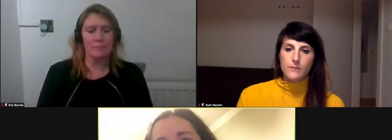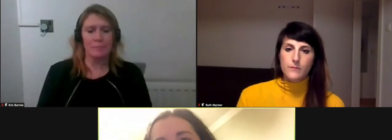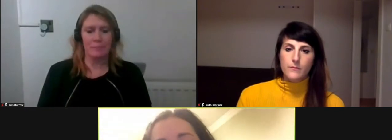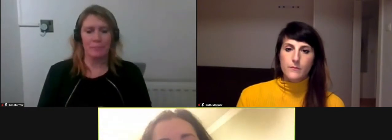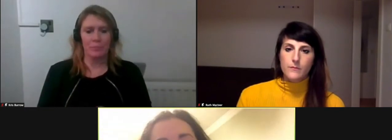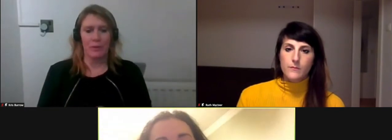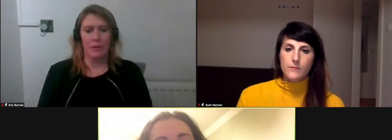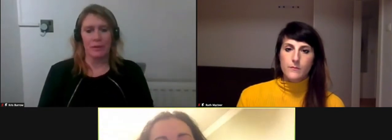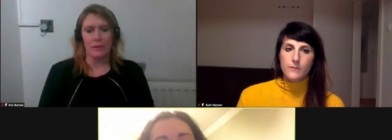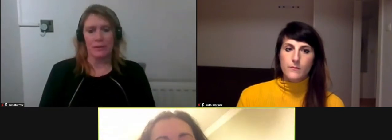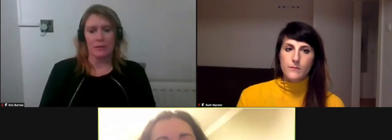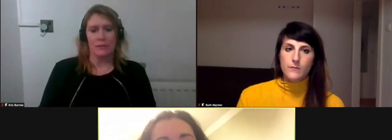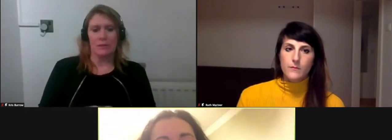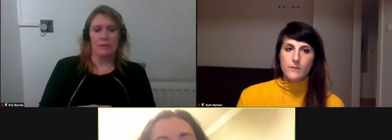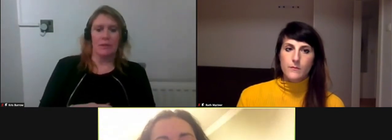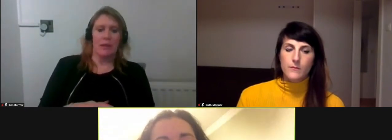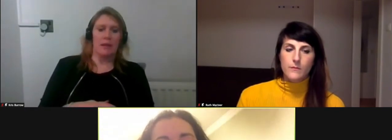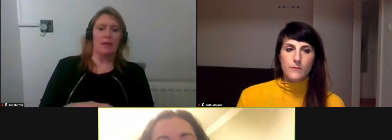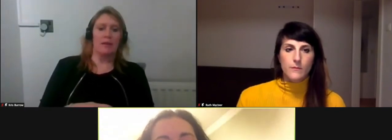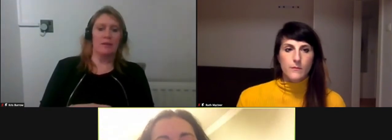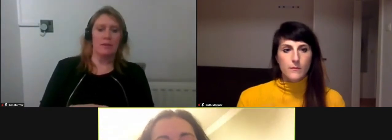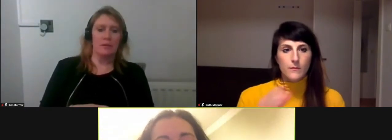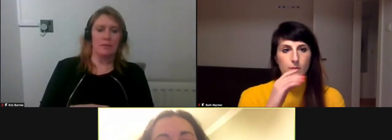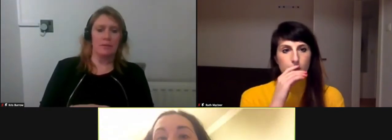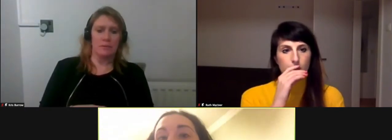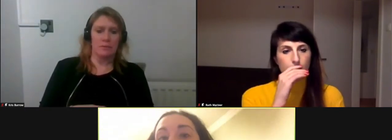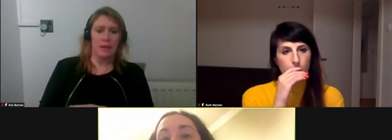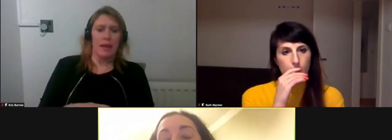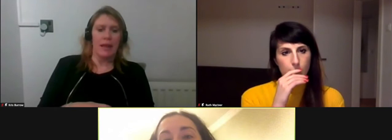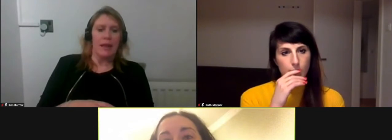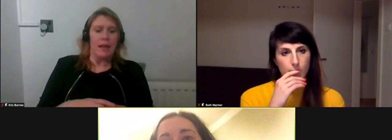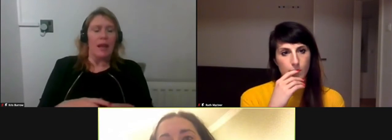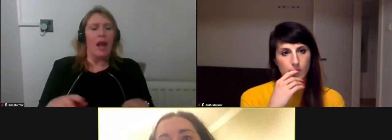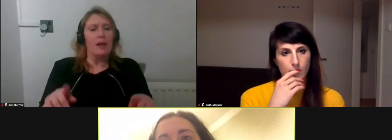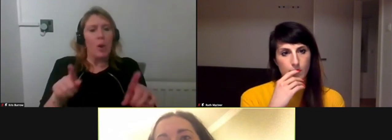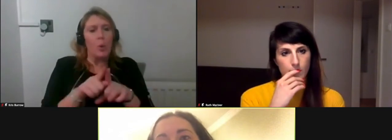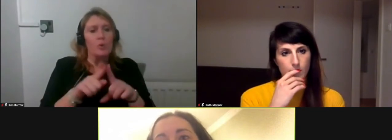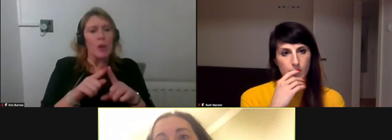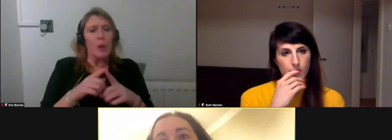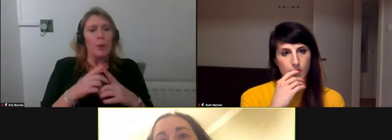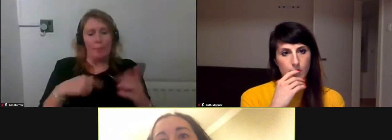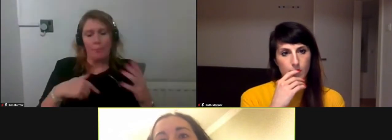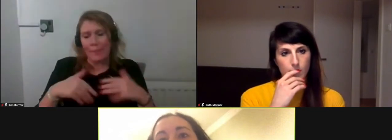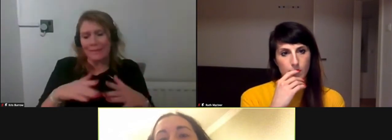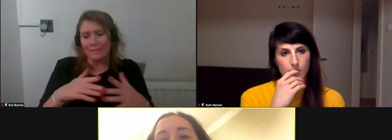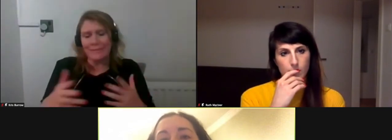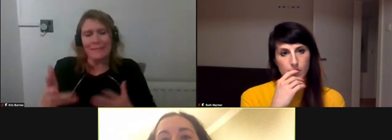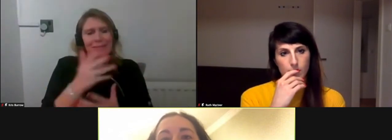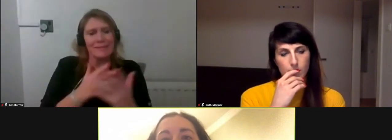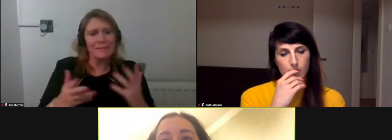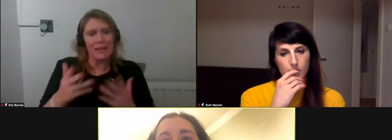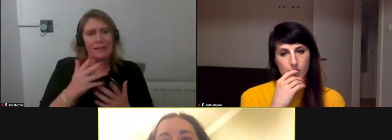Description, discussed a really good and interesting idea that Bethan and Ruth had